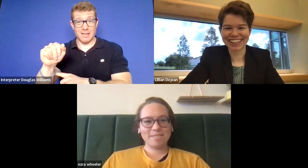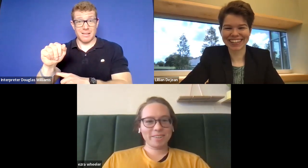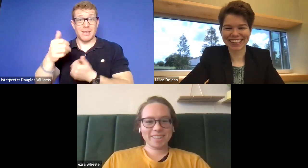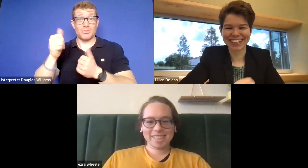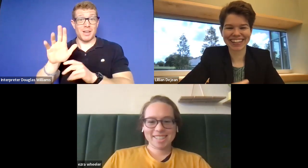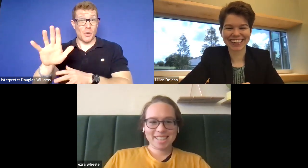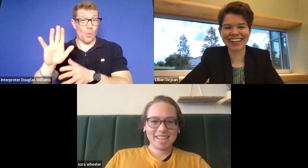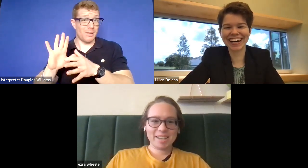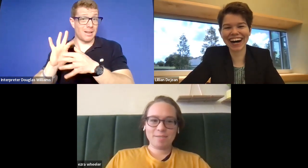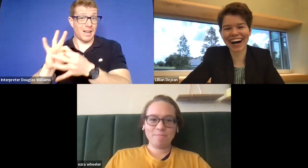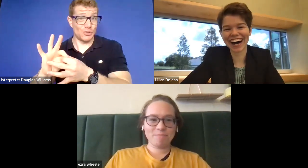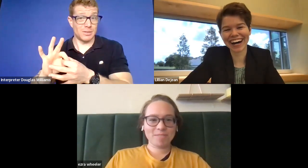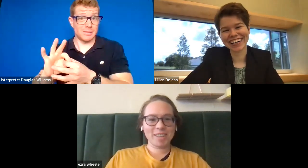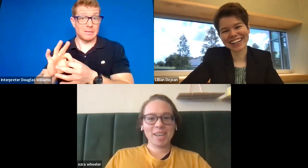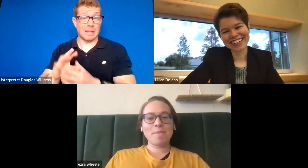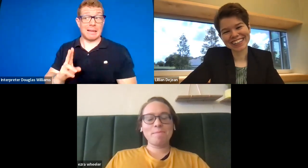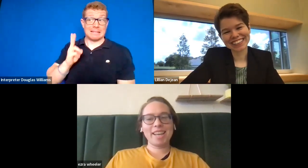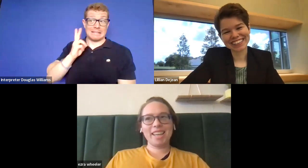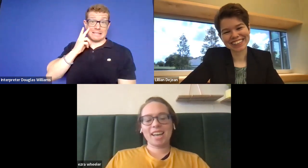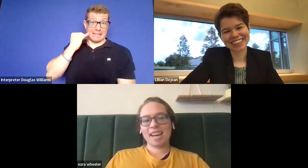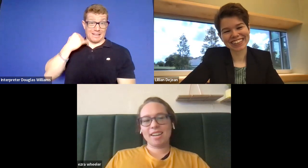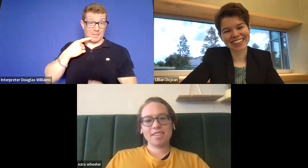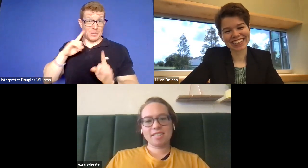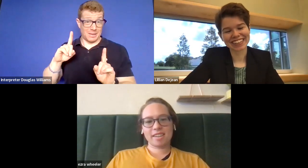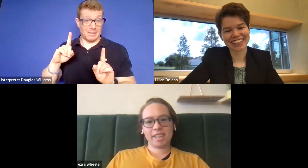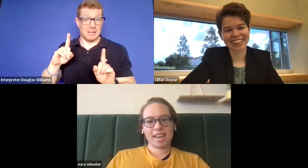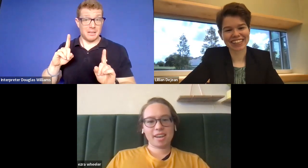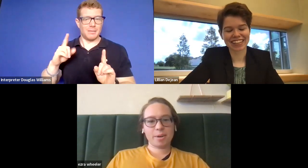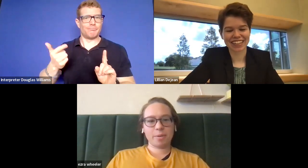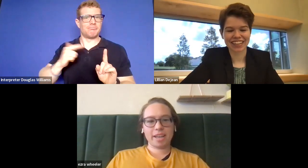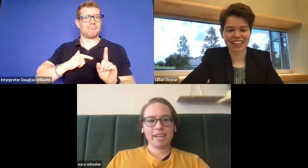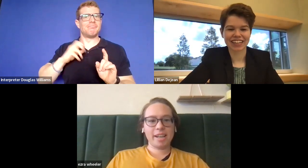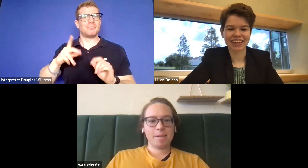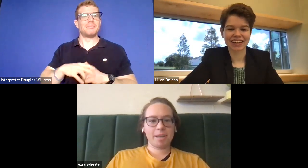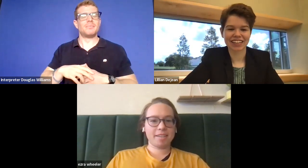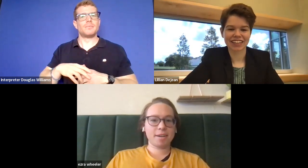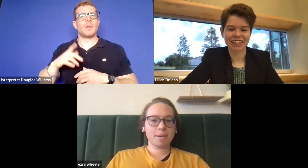Yeah, let's see if it works. But yeah I just really echo what? at least I was able to hear.